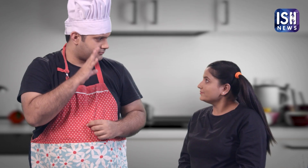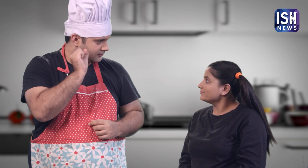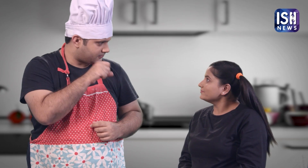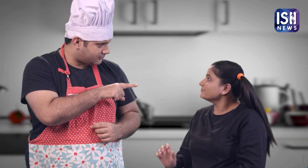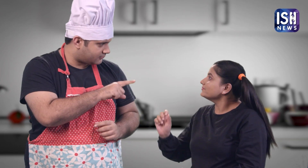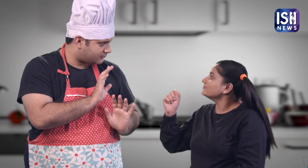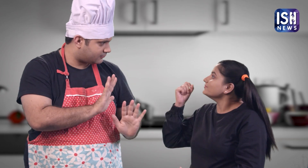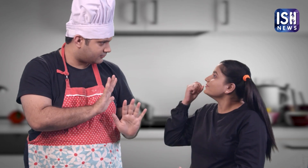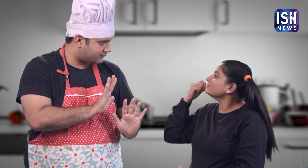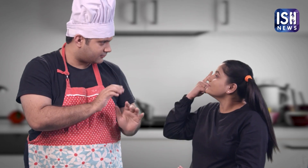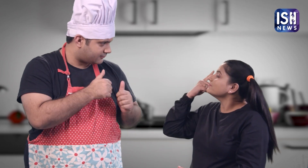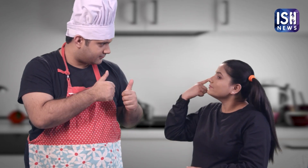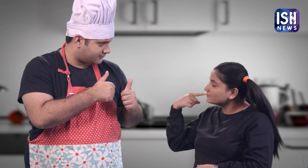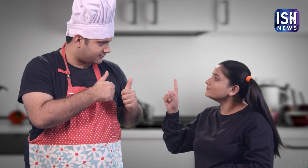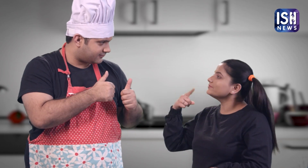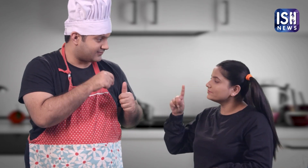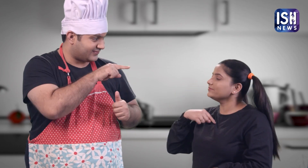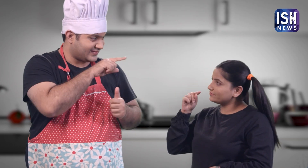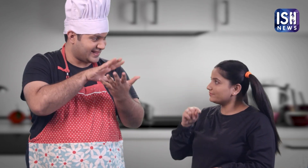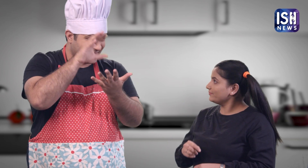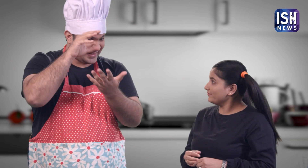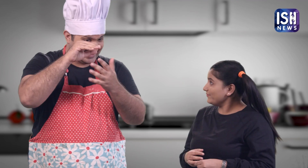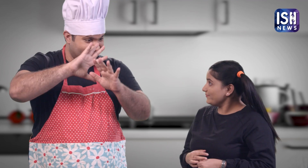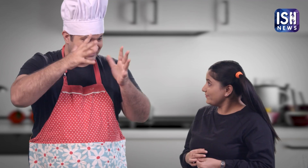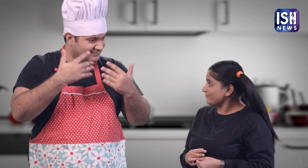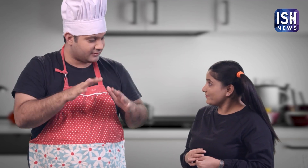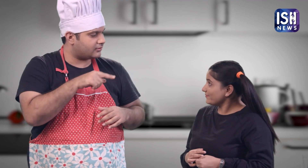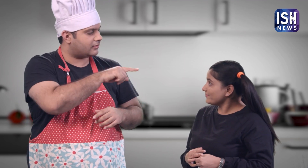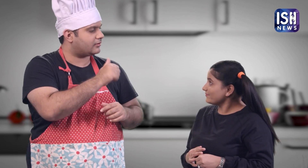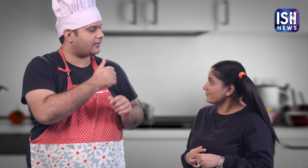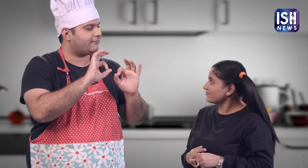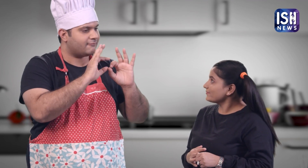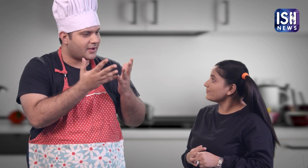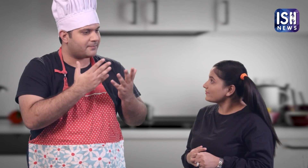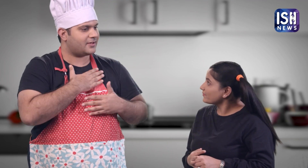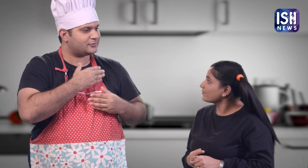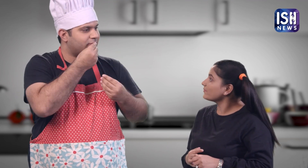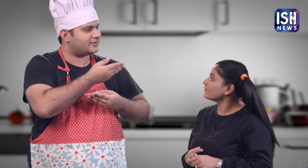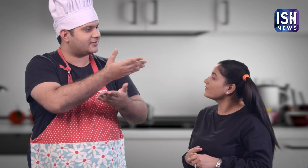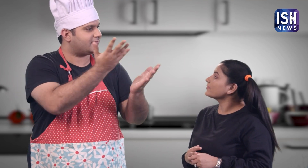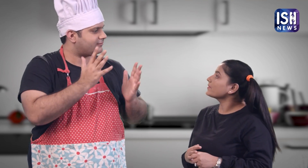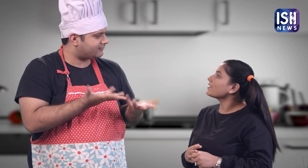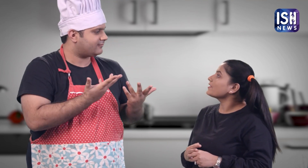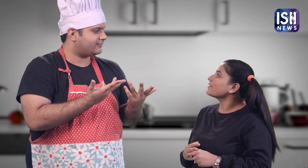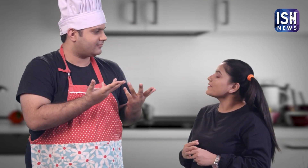Remember! Understood! Ok ok I will see.. Once you learn you can make it for your friends and family.